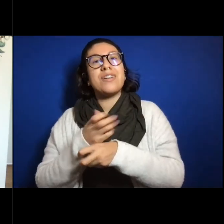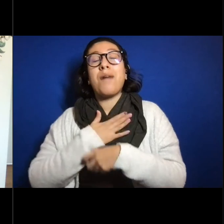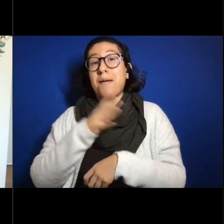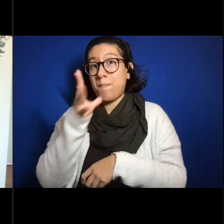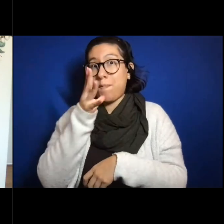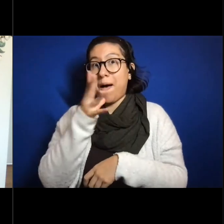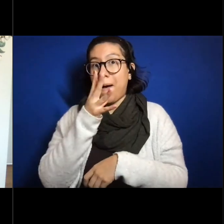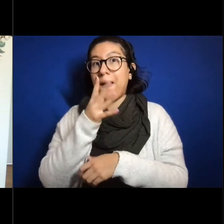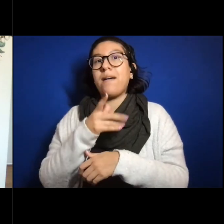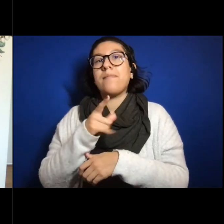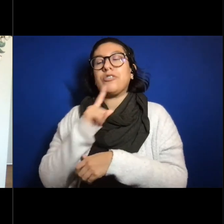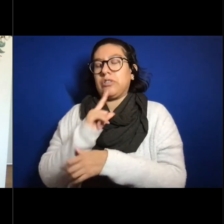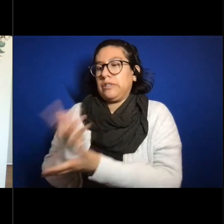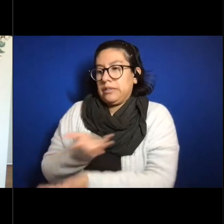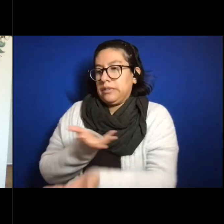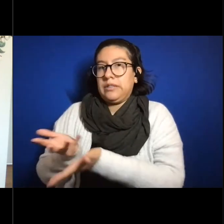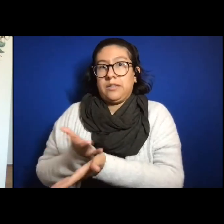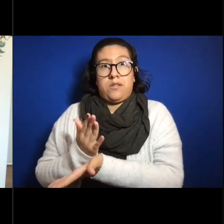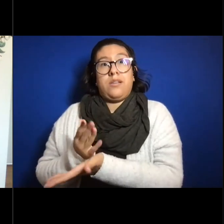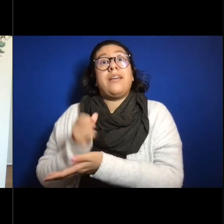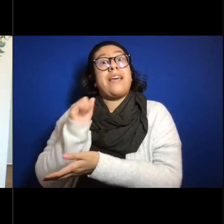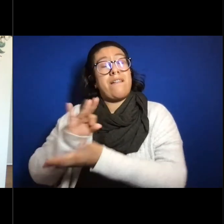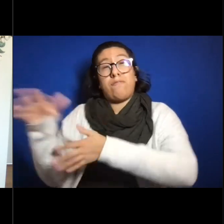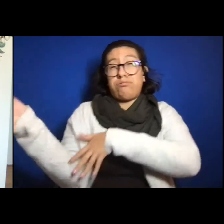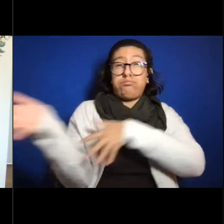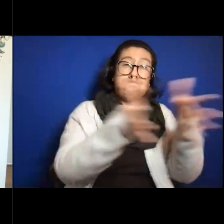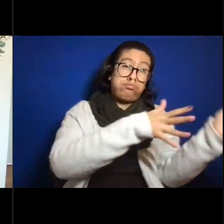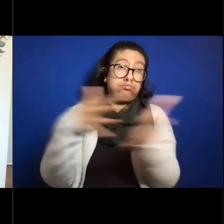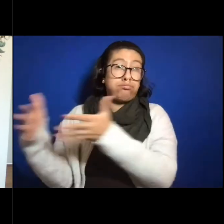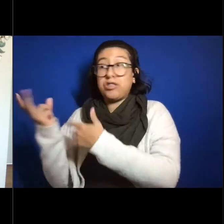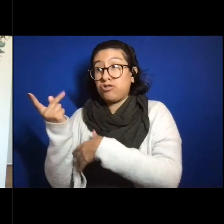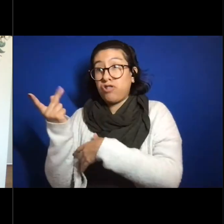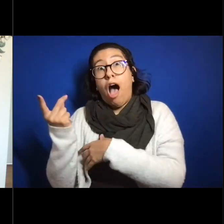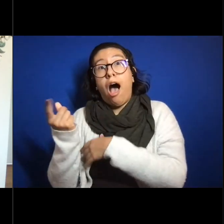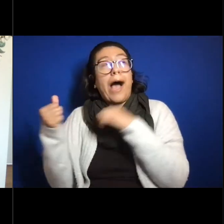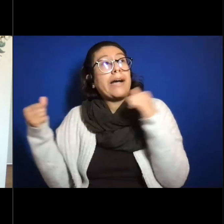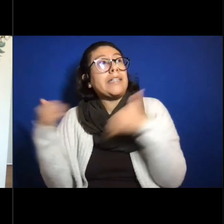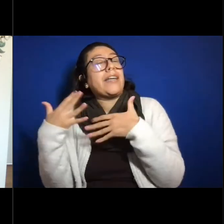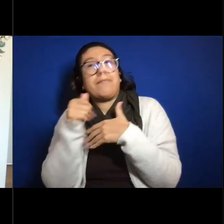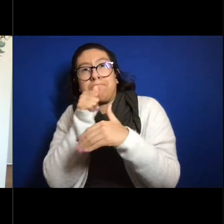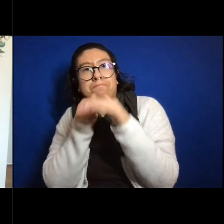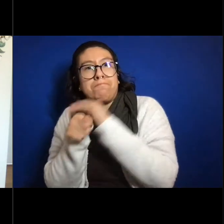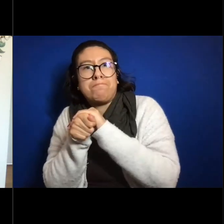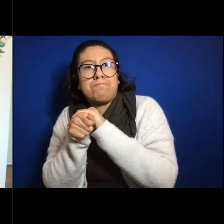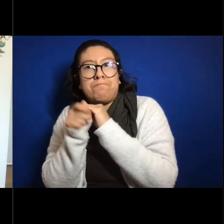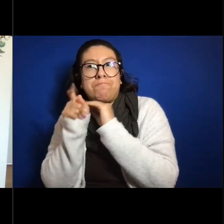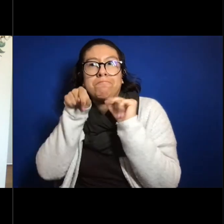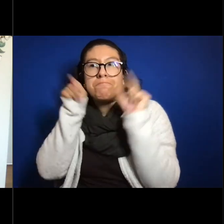is to make sure she's home when it's stormy or that she has the dog with her because he'd be really afraid otherwise.